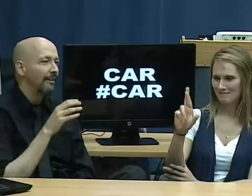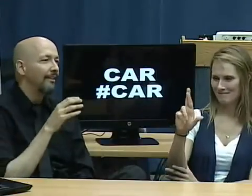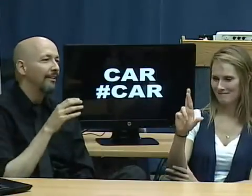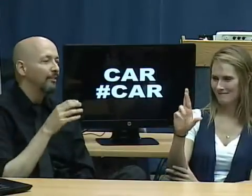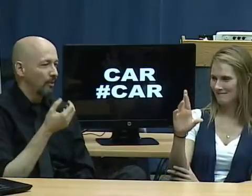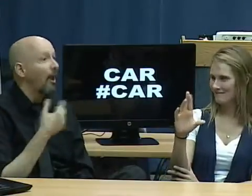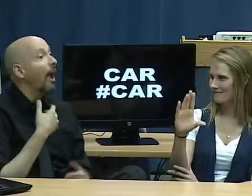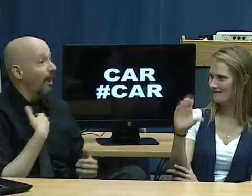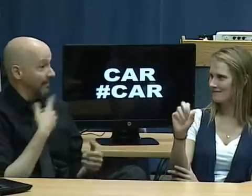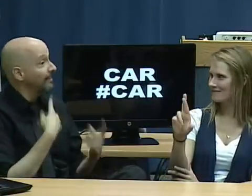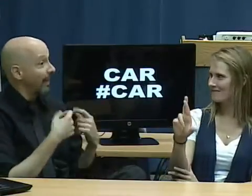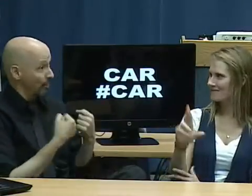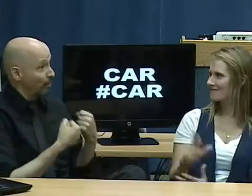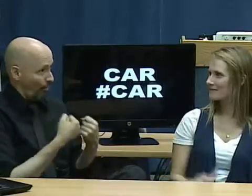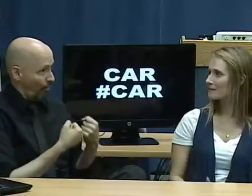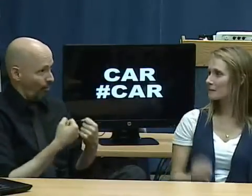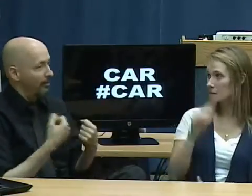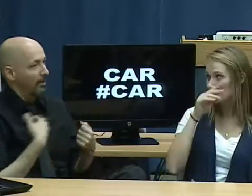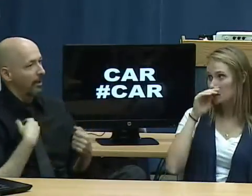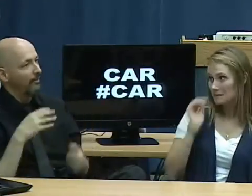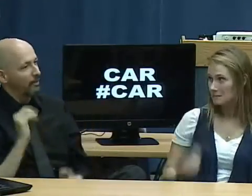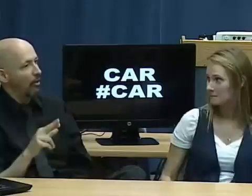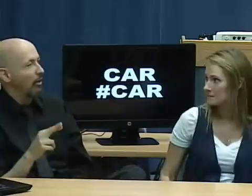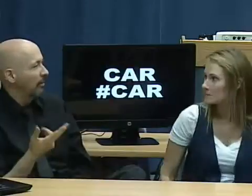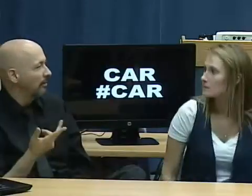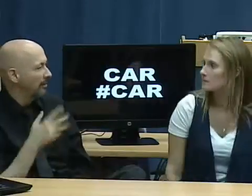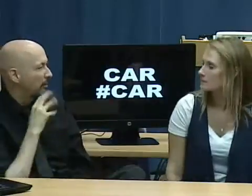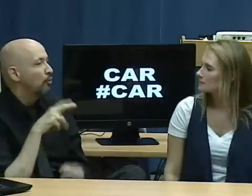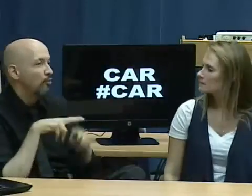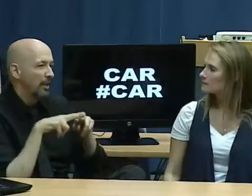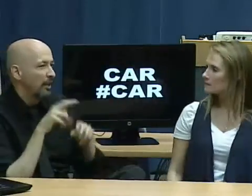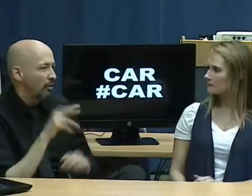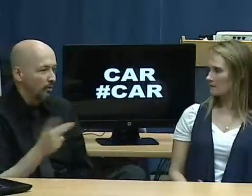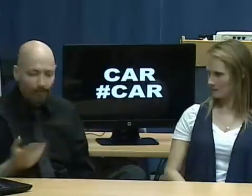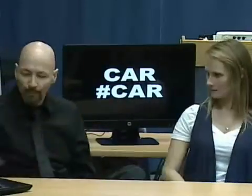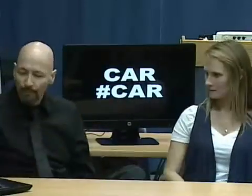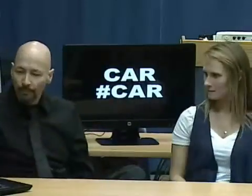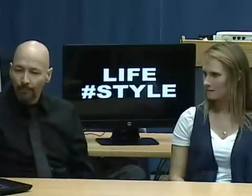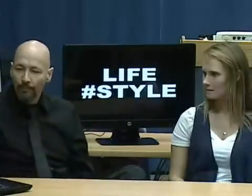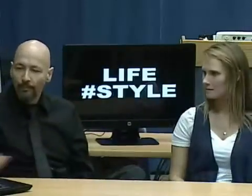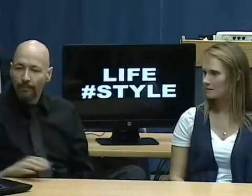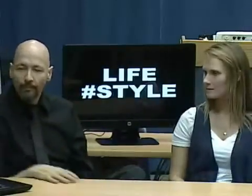#CAR Yes, there's a sign for "car." And there's #CAR. If you're talking about a train #CAR.